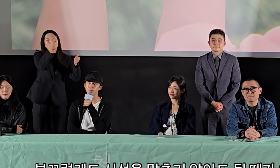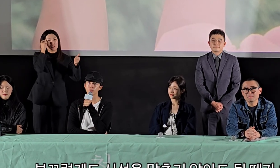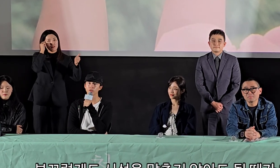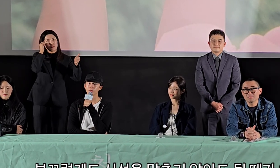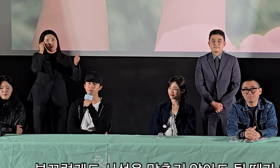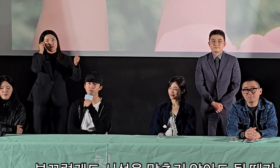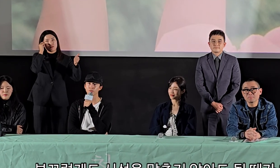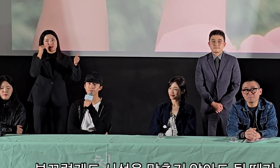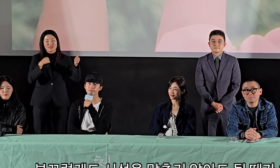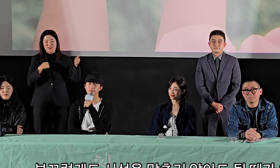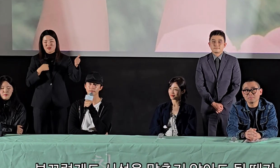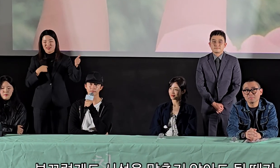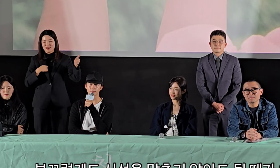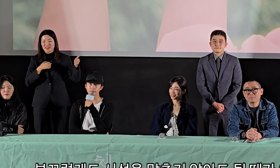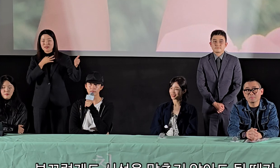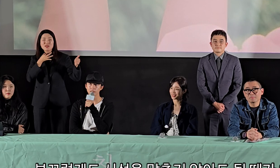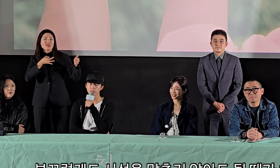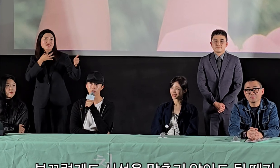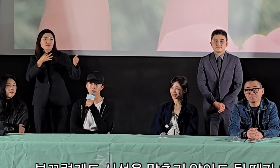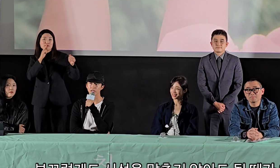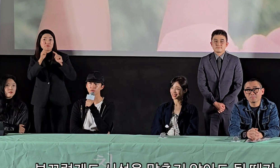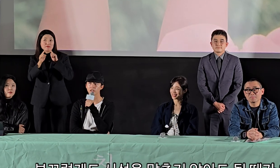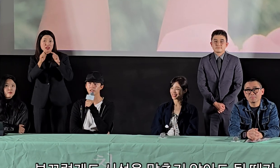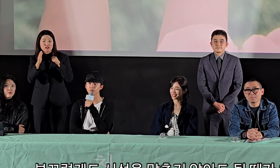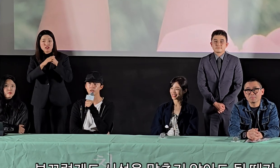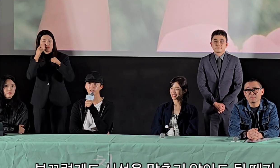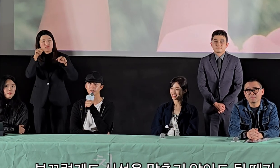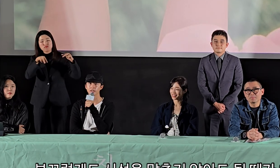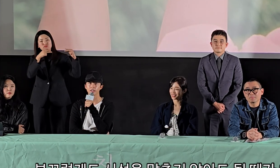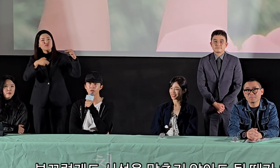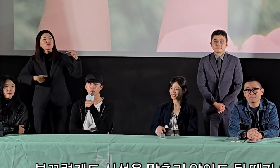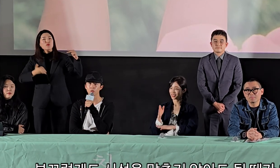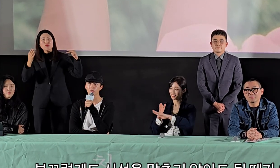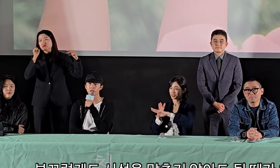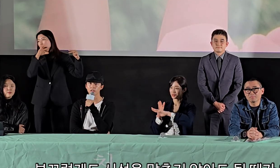sometimes I don’t need to make eye contact.